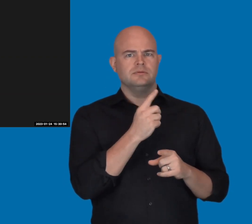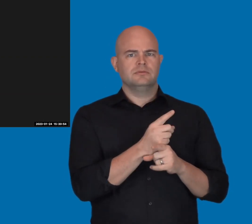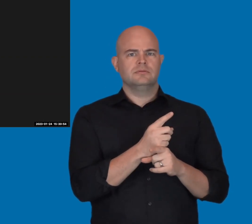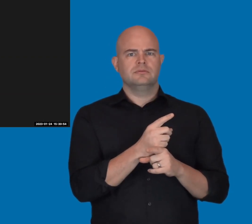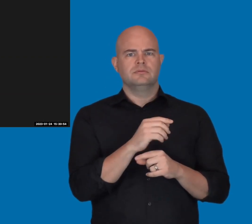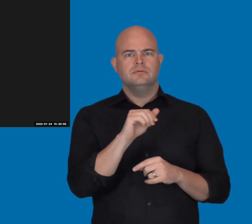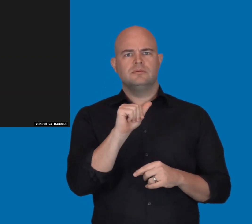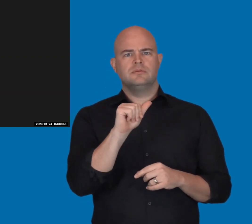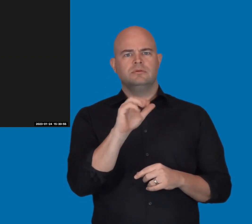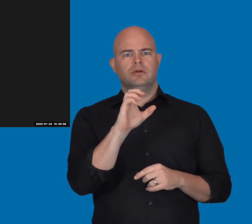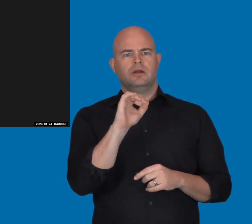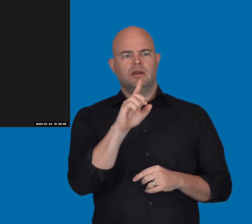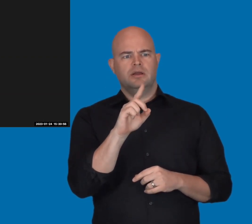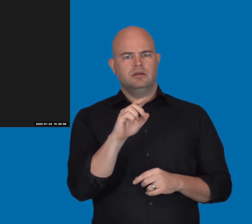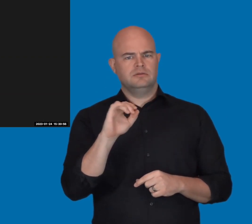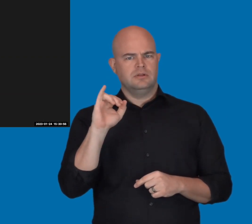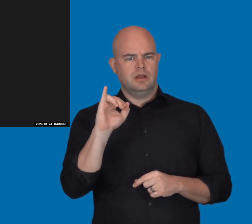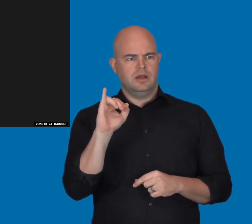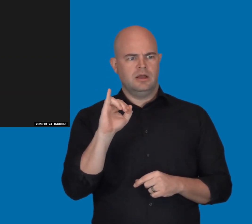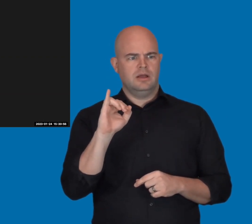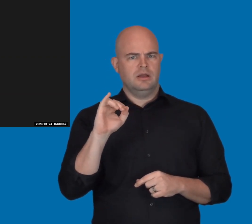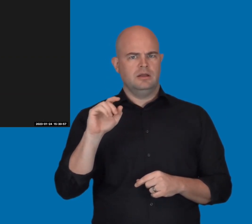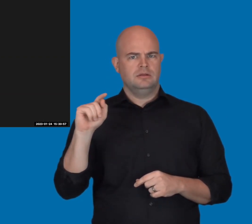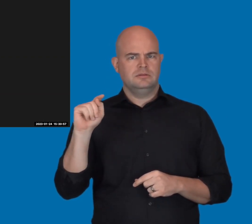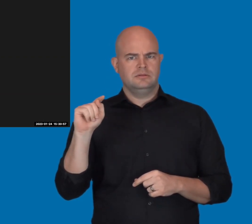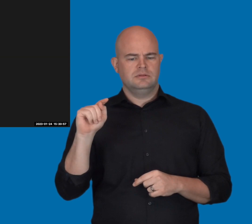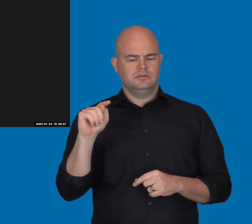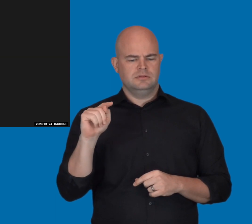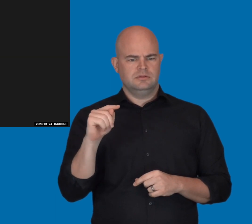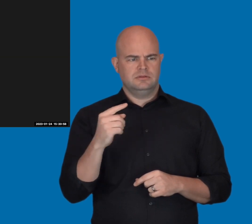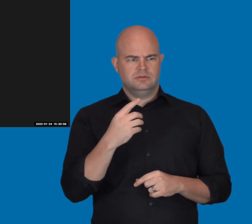oh the -- I'll have to go back into the chat.